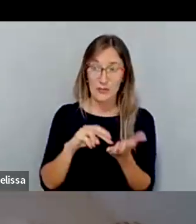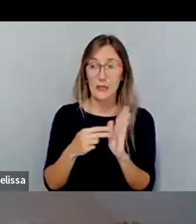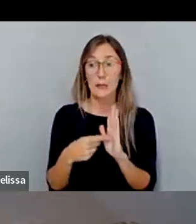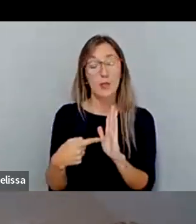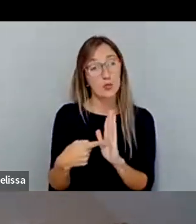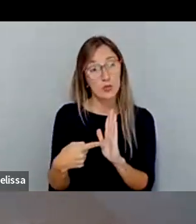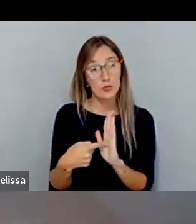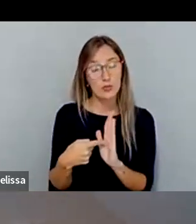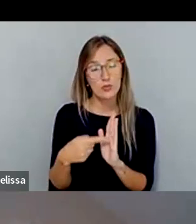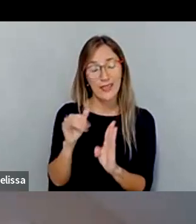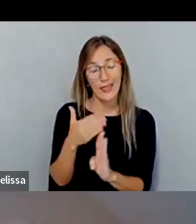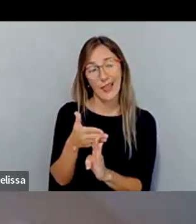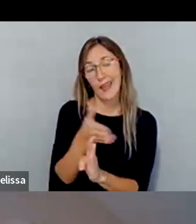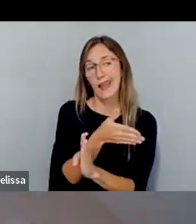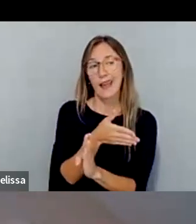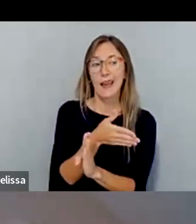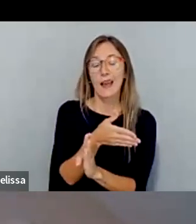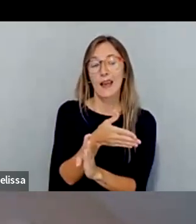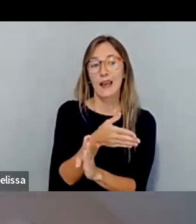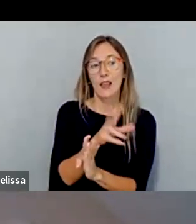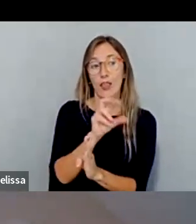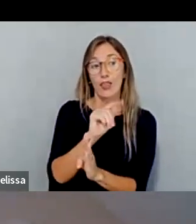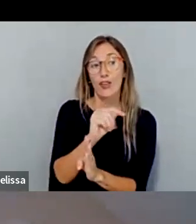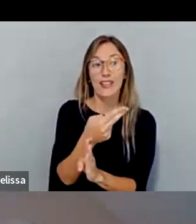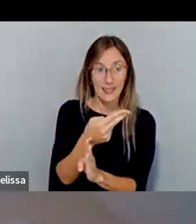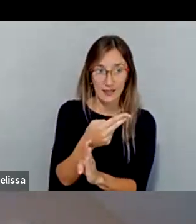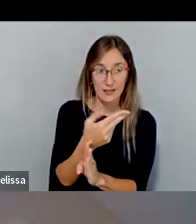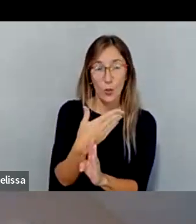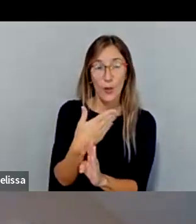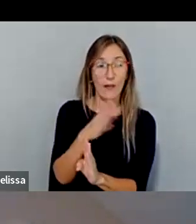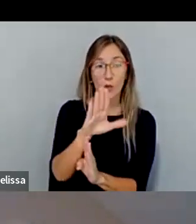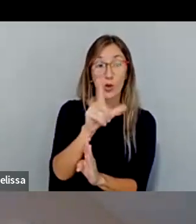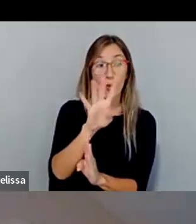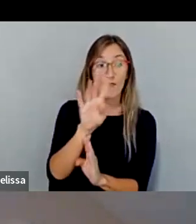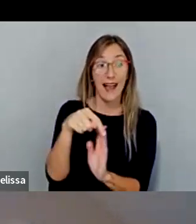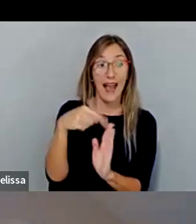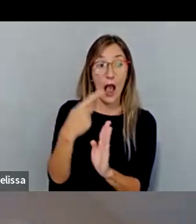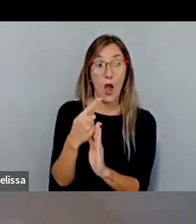your time zone. Remember, journals are due to myself, Erica or Riley by 24